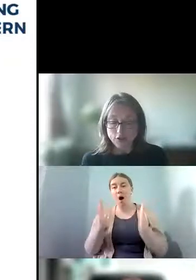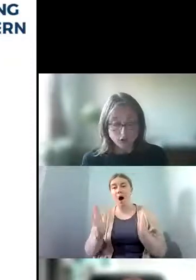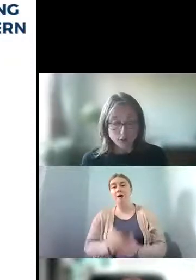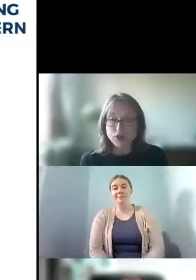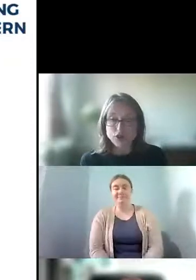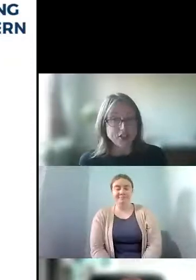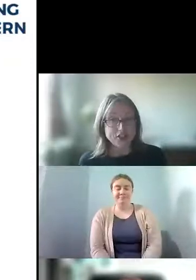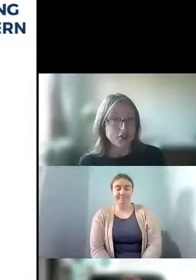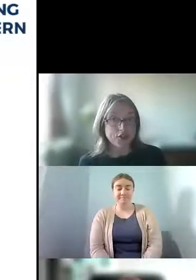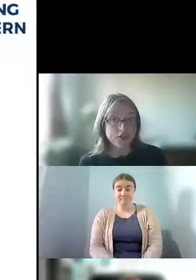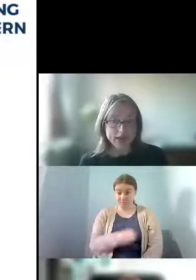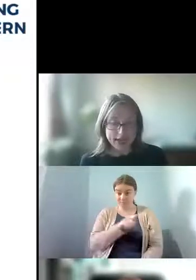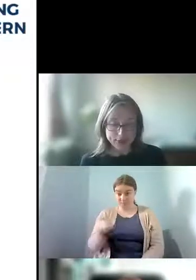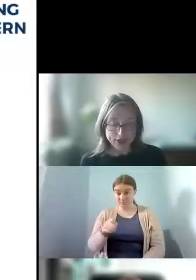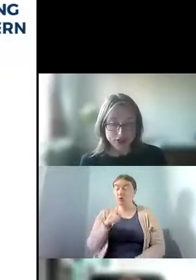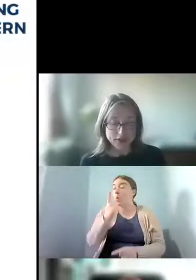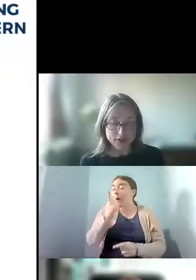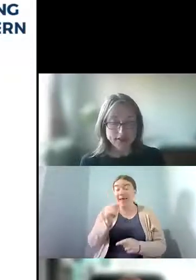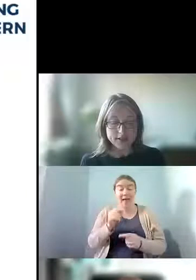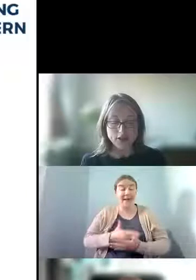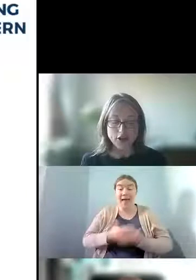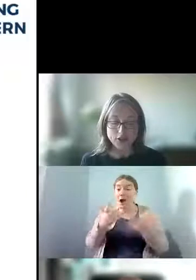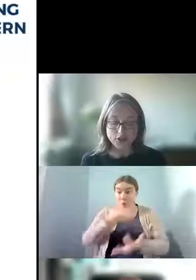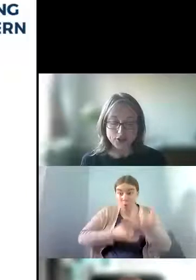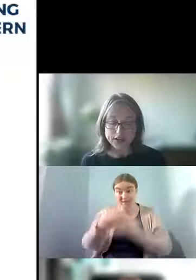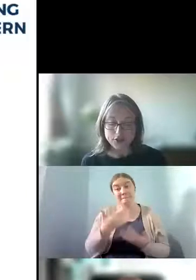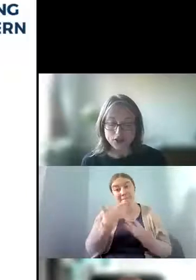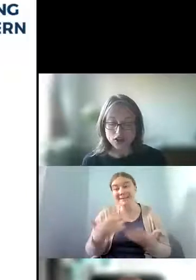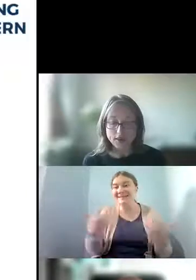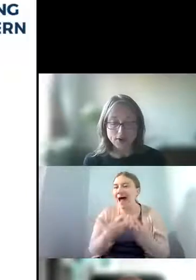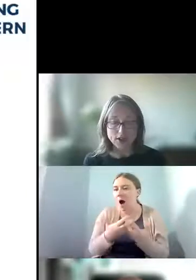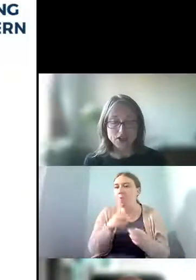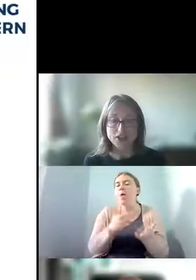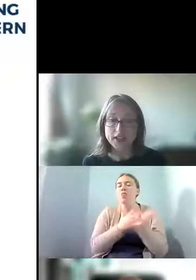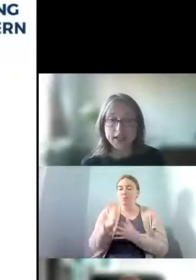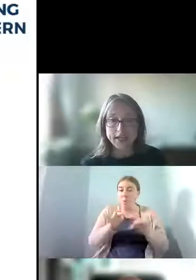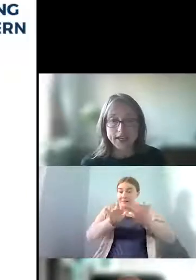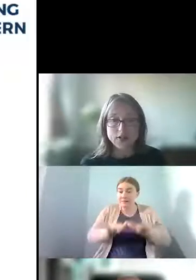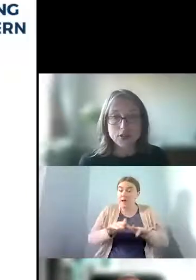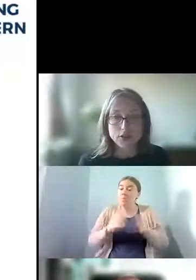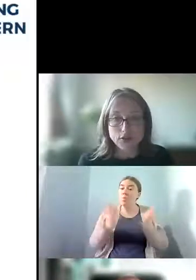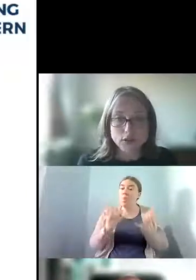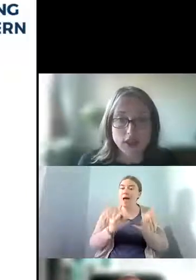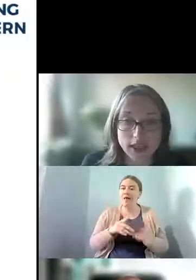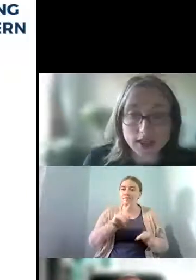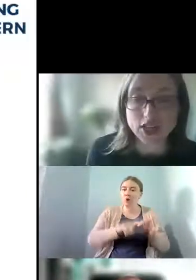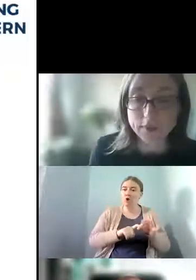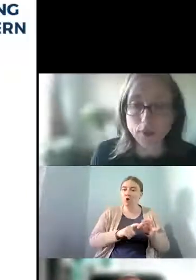the opportunity to submit any questions so to do that you just type your question into the chat box